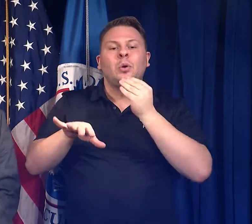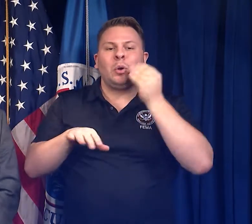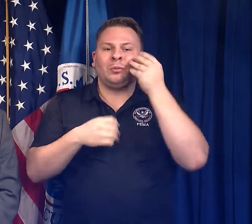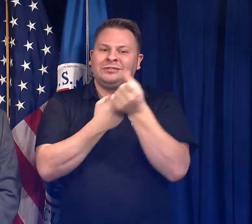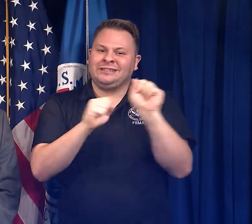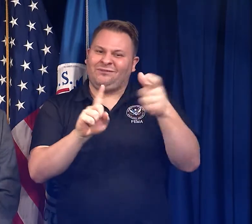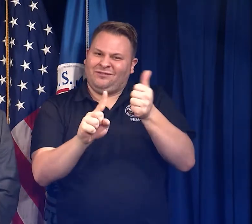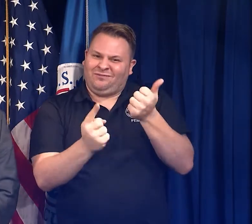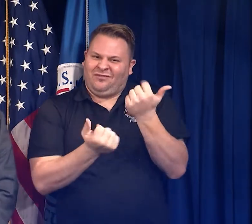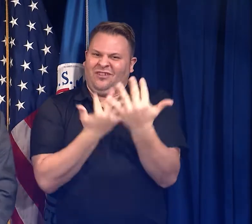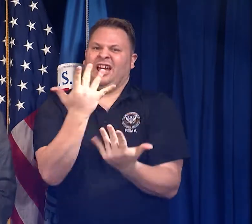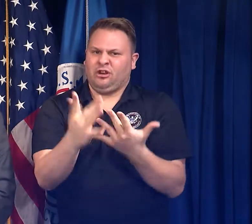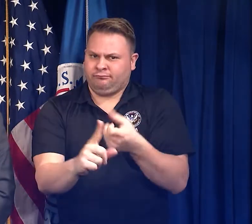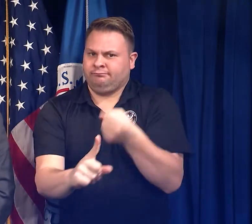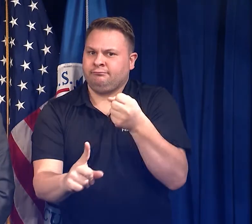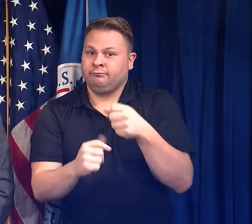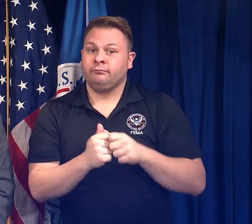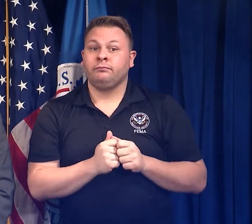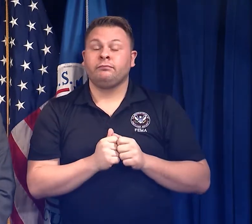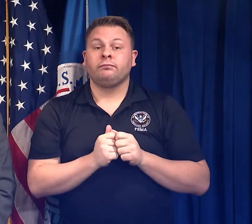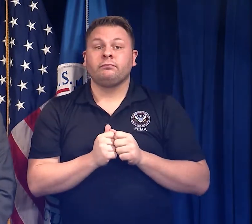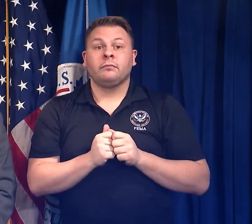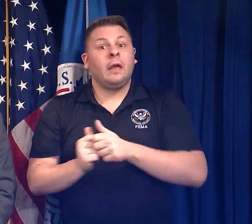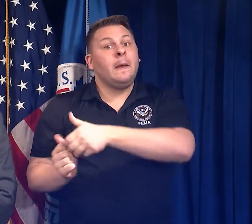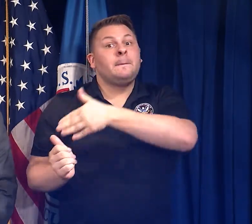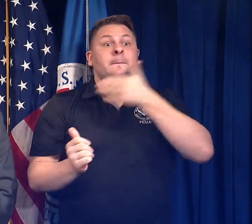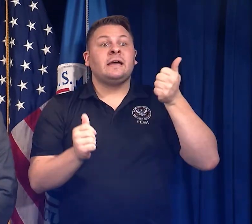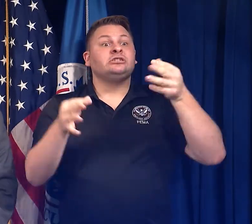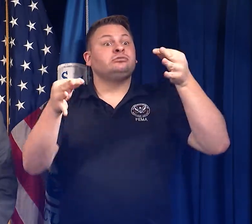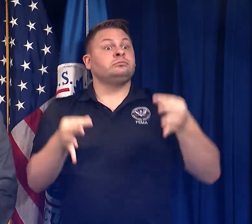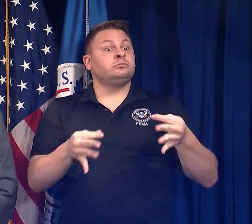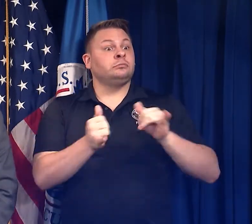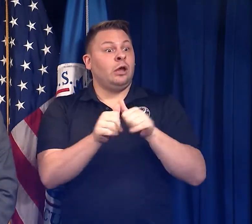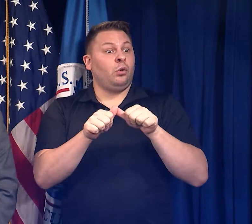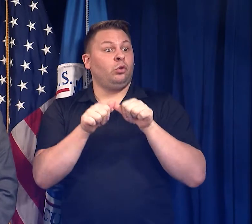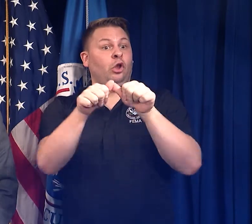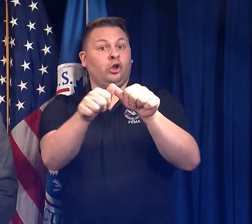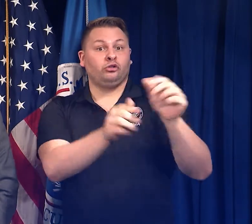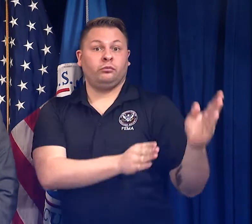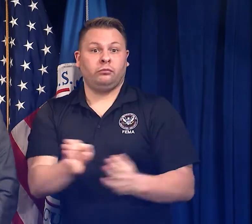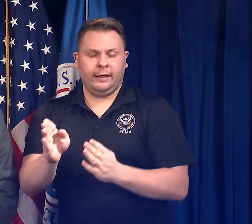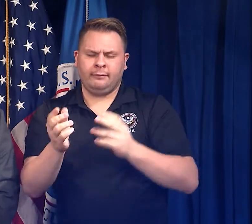To determine the best long term mitigation plans for a community, many people need to work together.